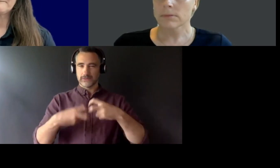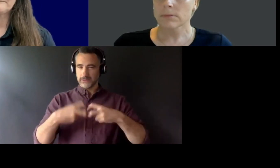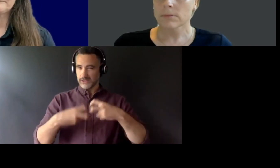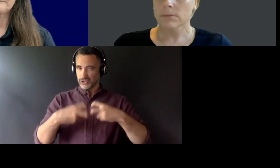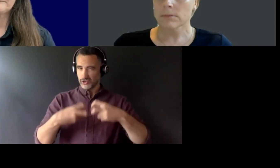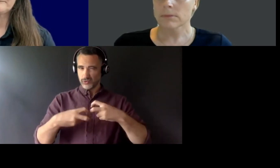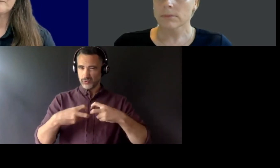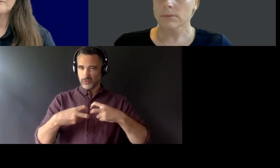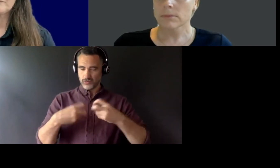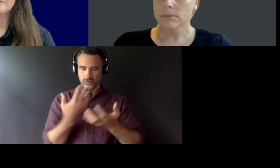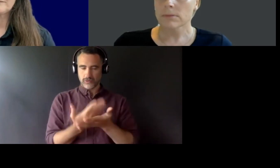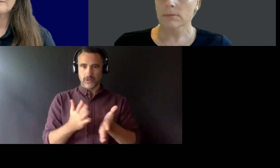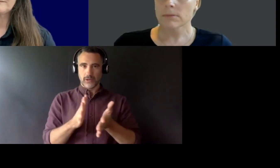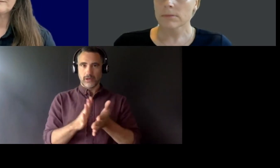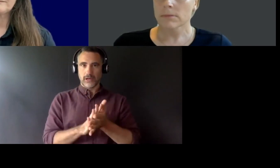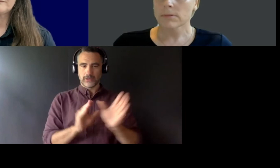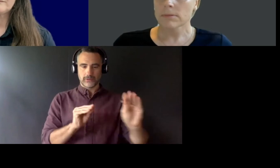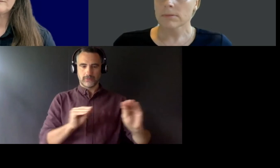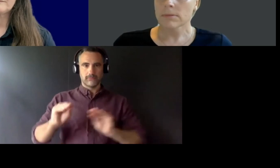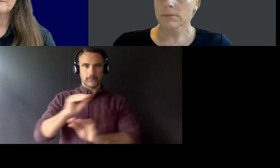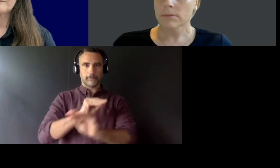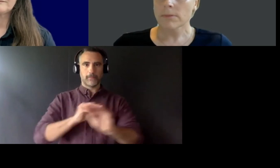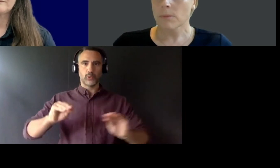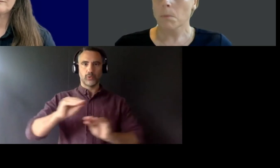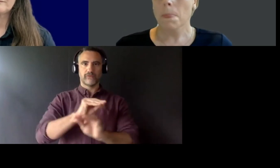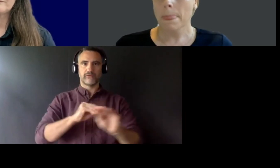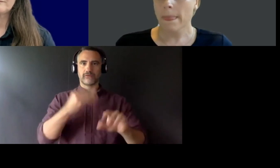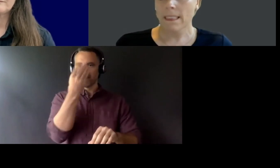page easily. Kat, can you tell us why that might be?